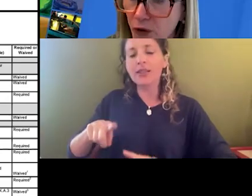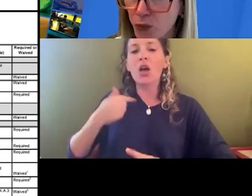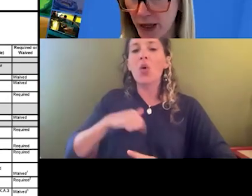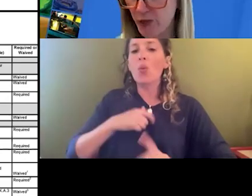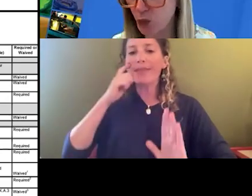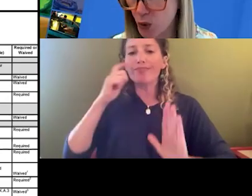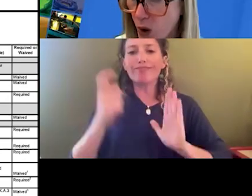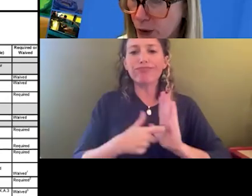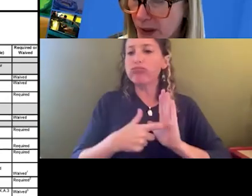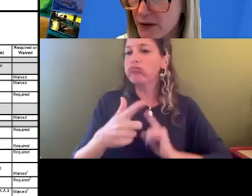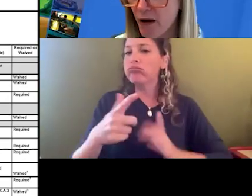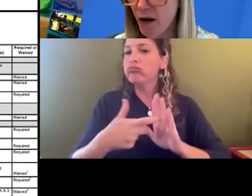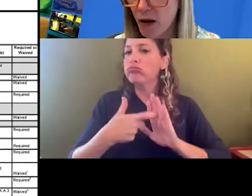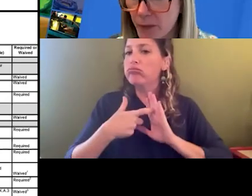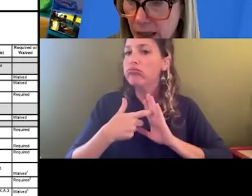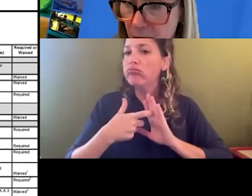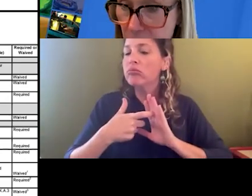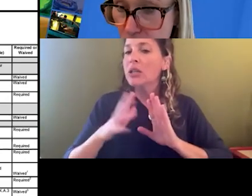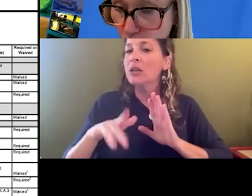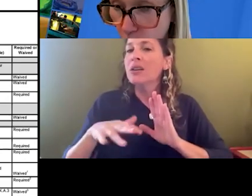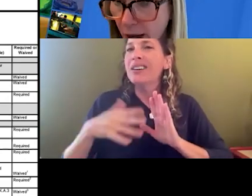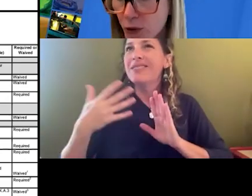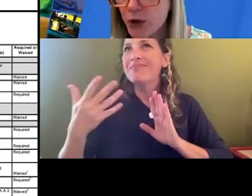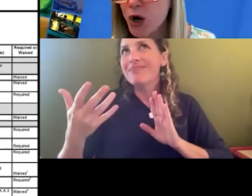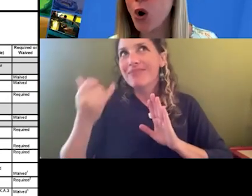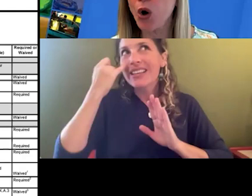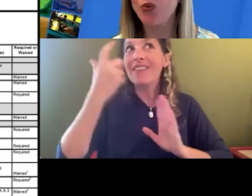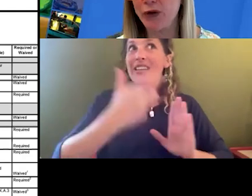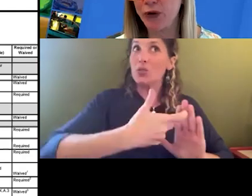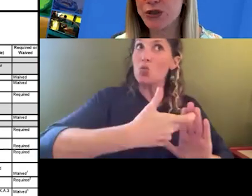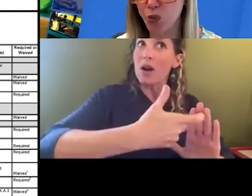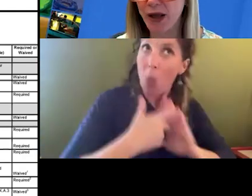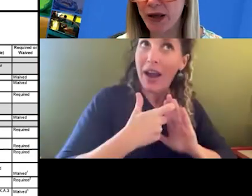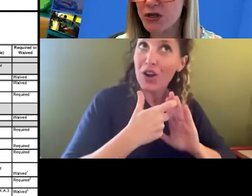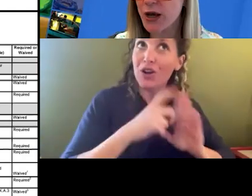the requirement is required or whether it's waved.